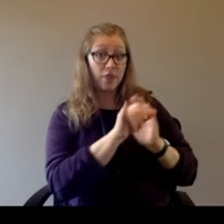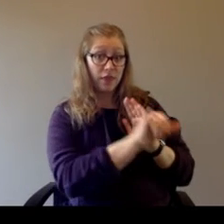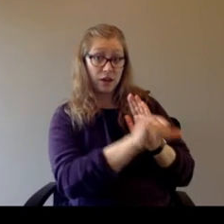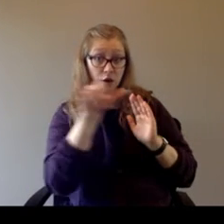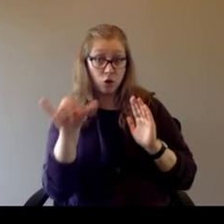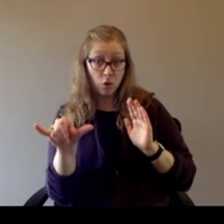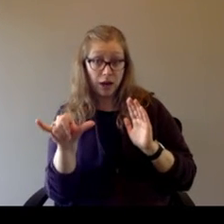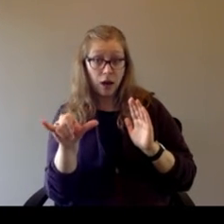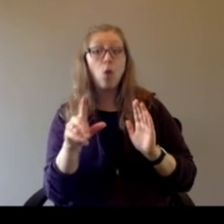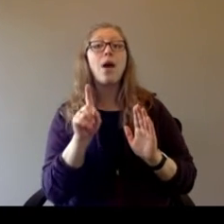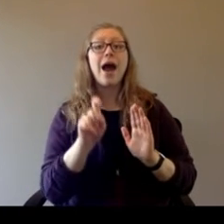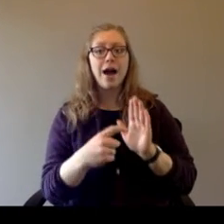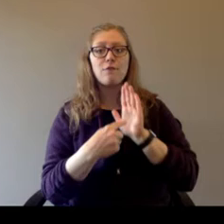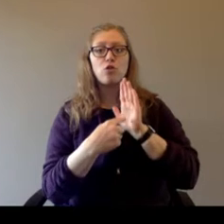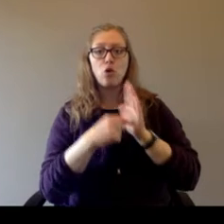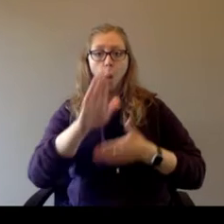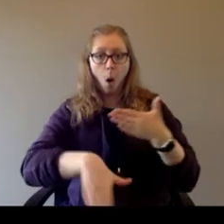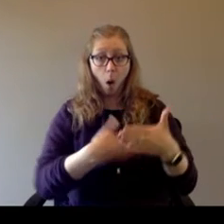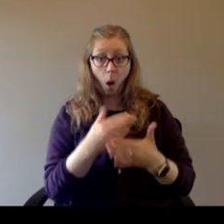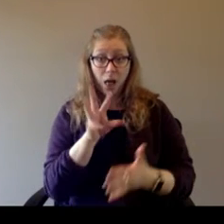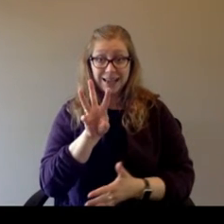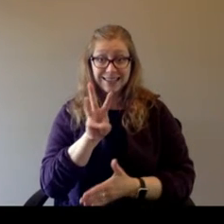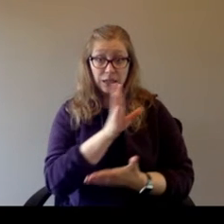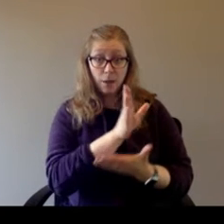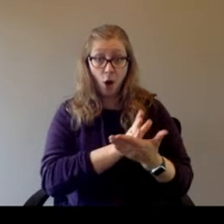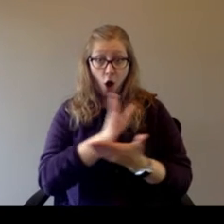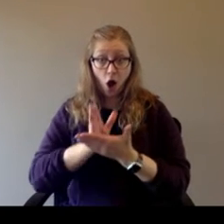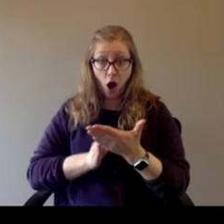And so the angles are the most simple parts. But notice that